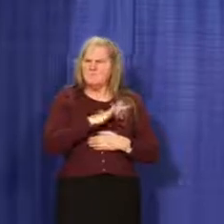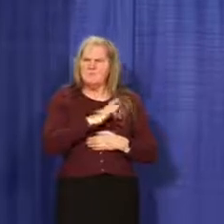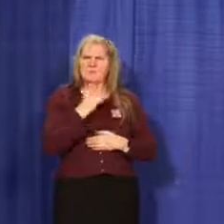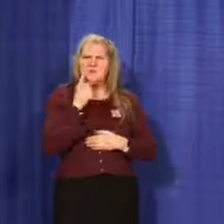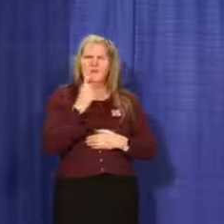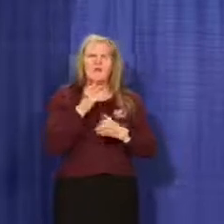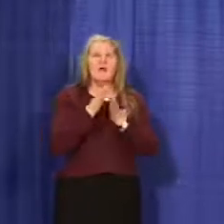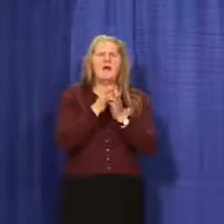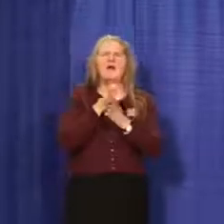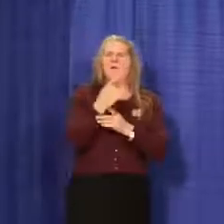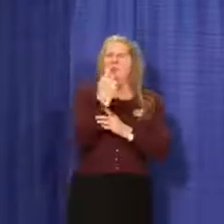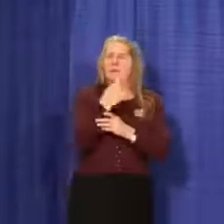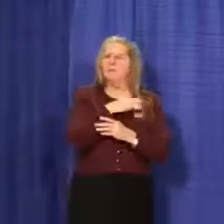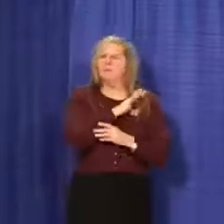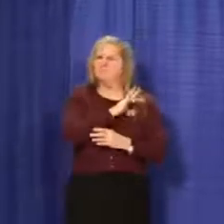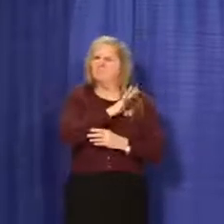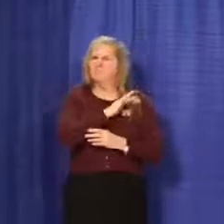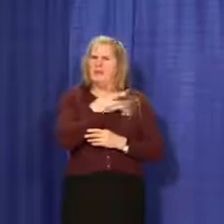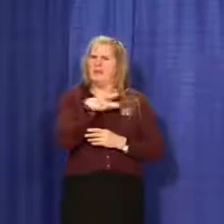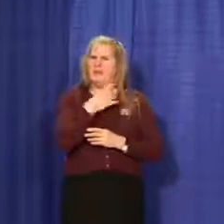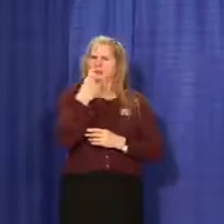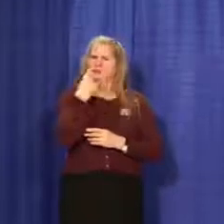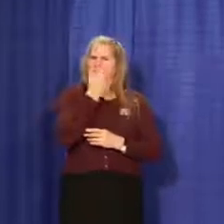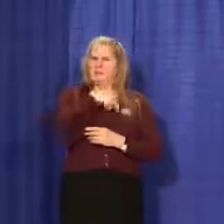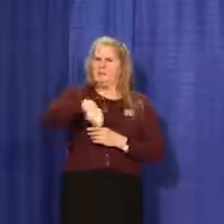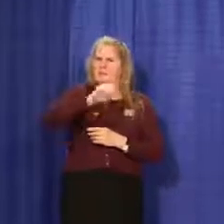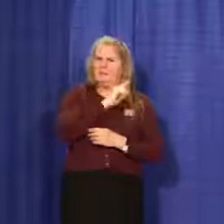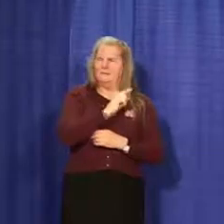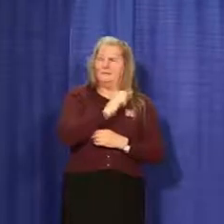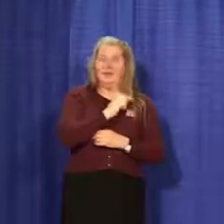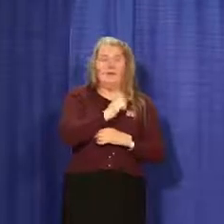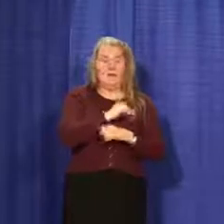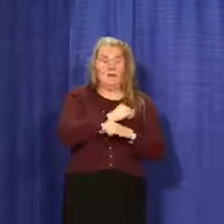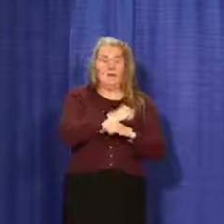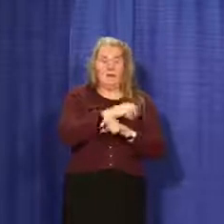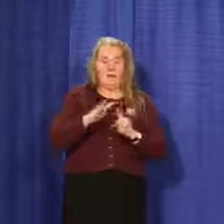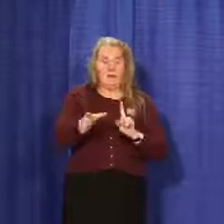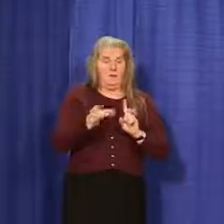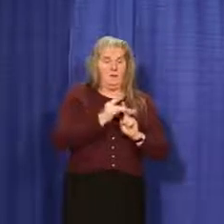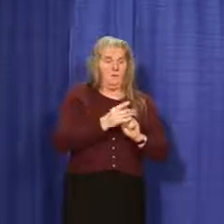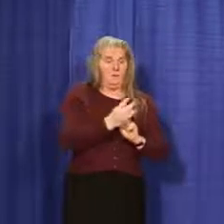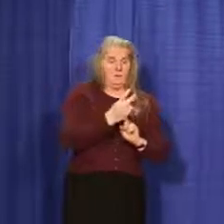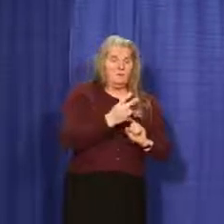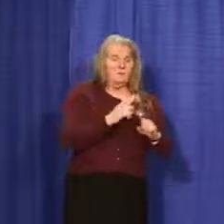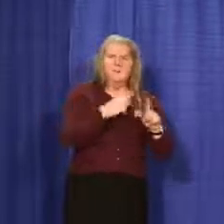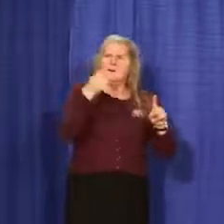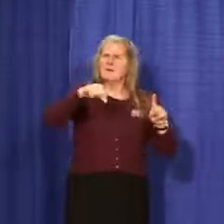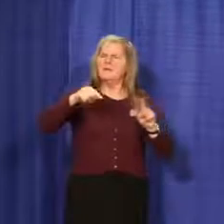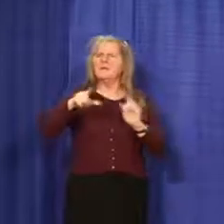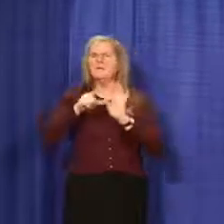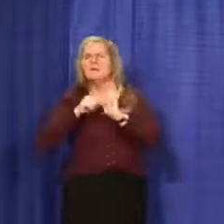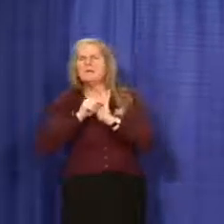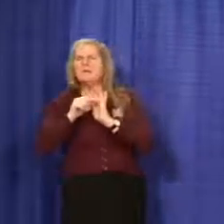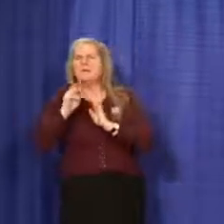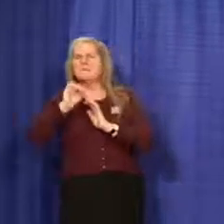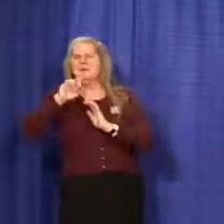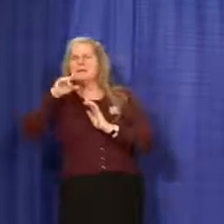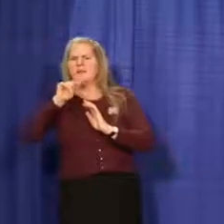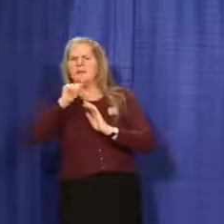level of public or media concern appeared to be low. I am thankful that these two people have done well, and I am